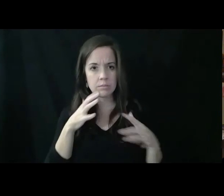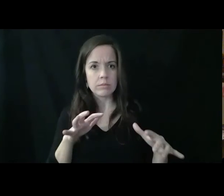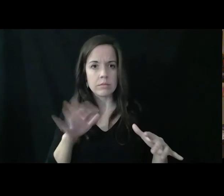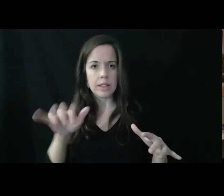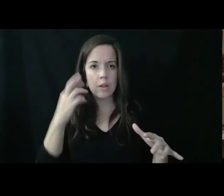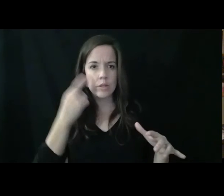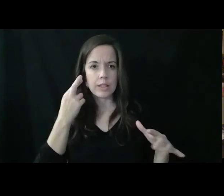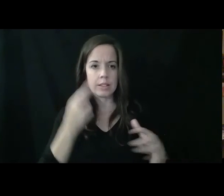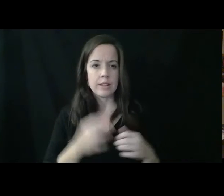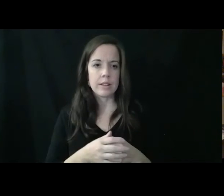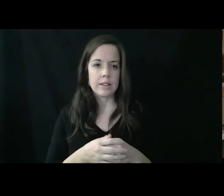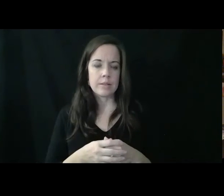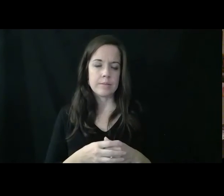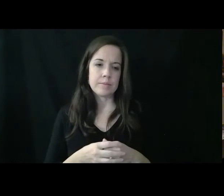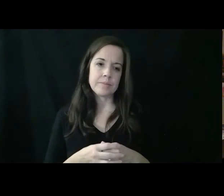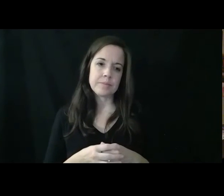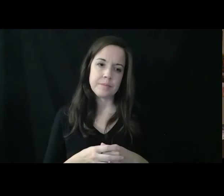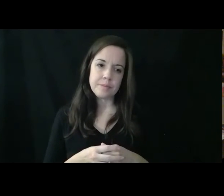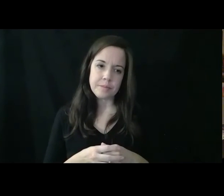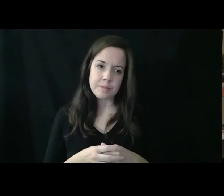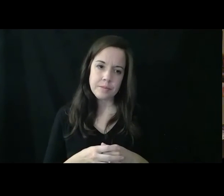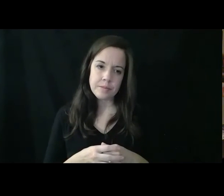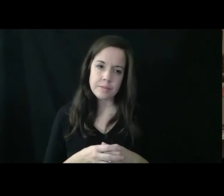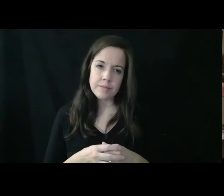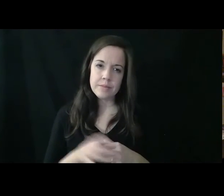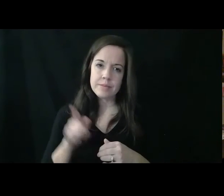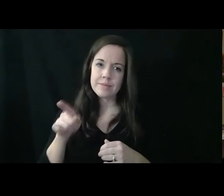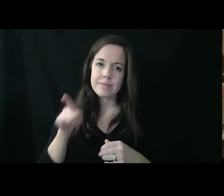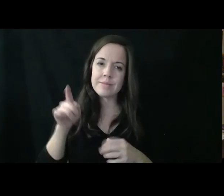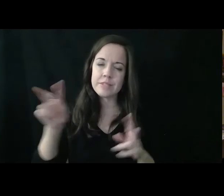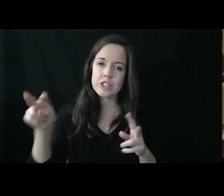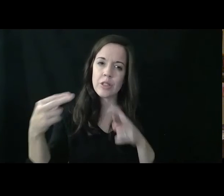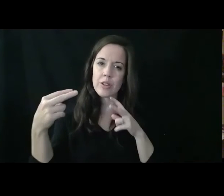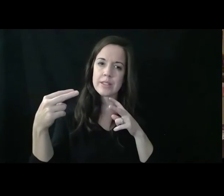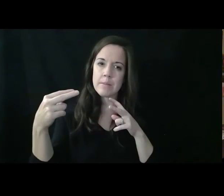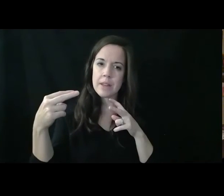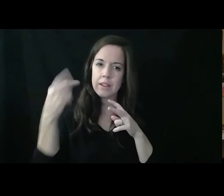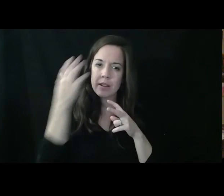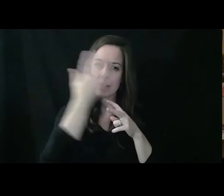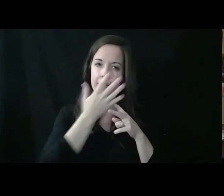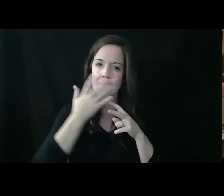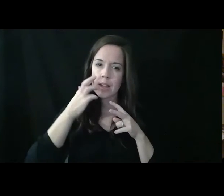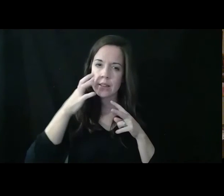To Hide She looks at me, face set, resisting the impulse to crumble.